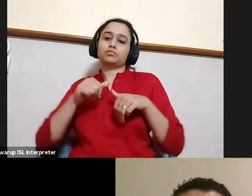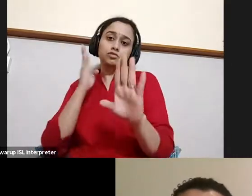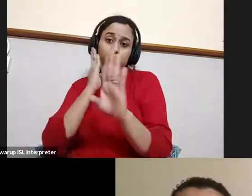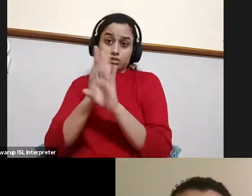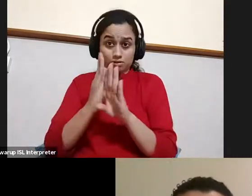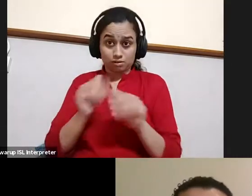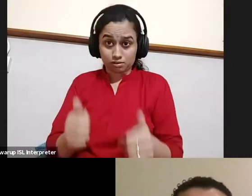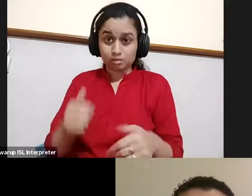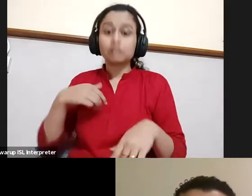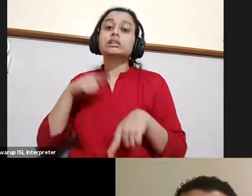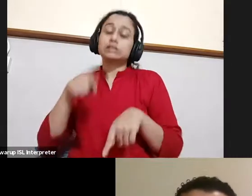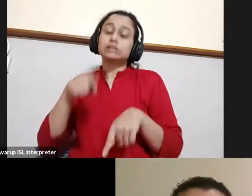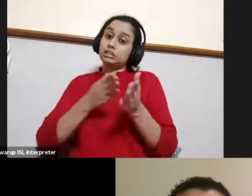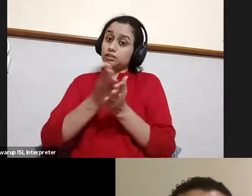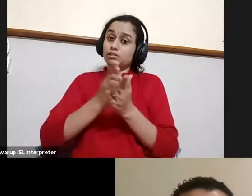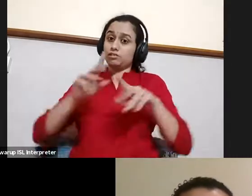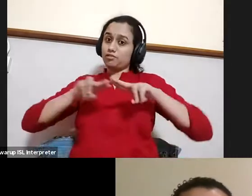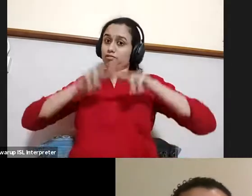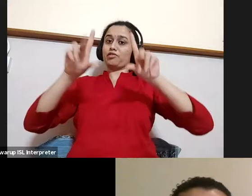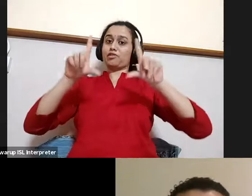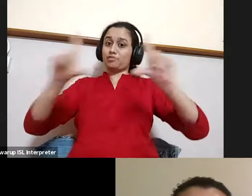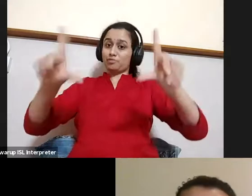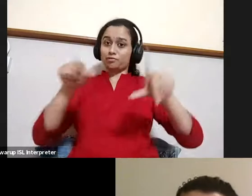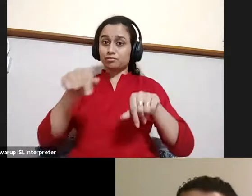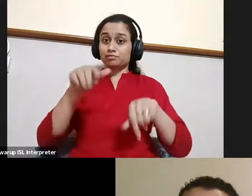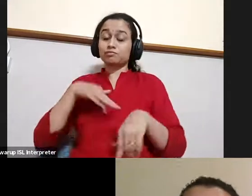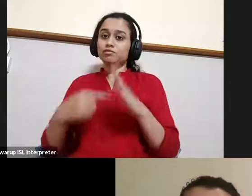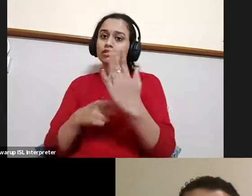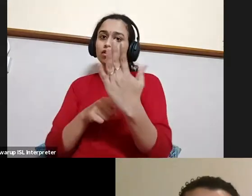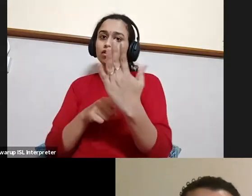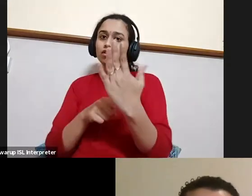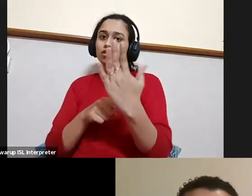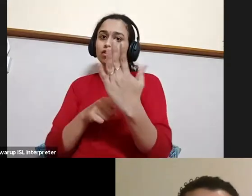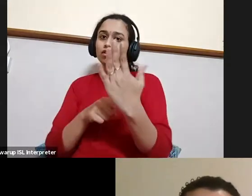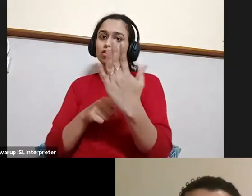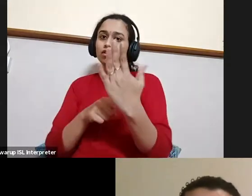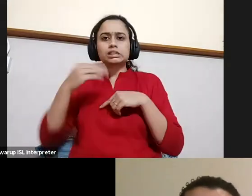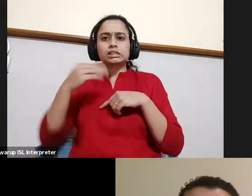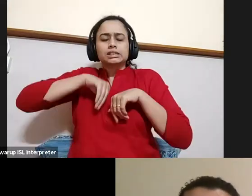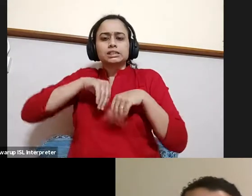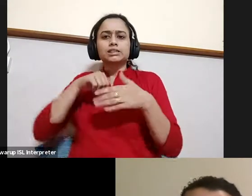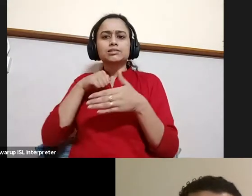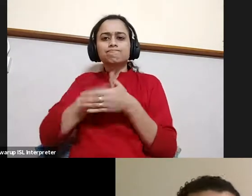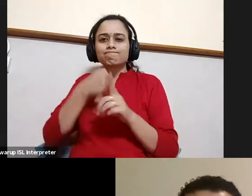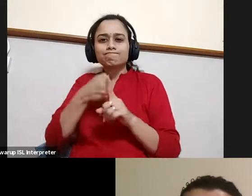that sort of final photograph to me shows sort of that enduring trace of him tinkering even much